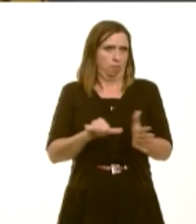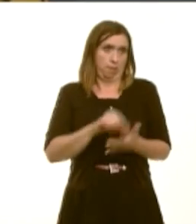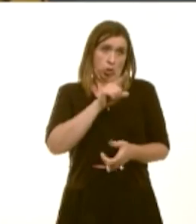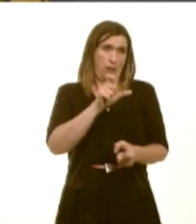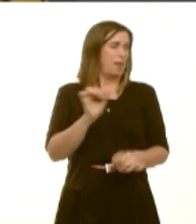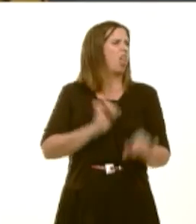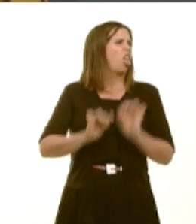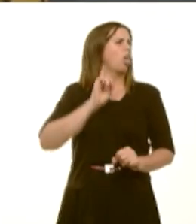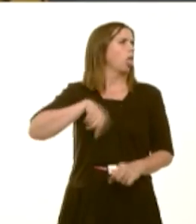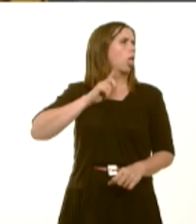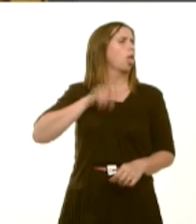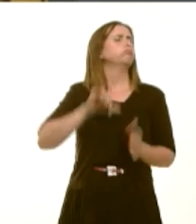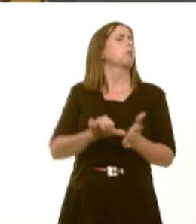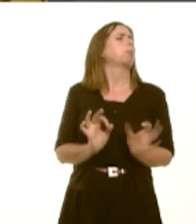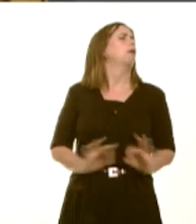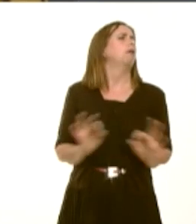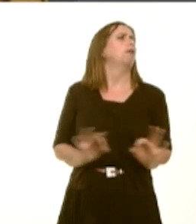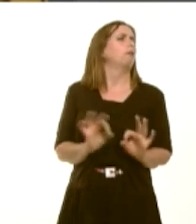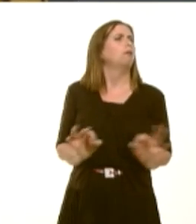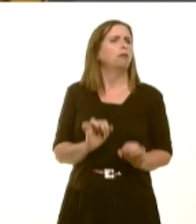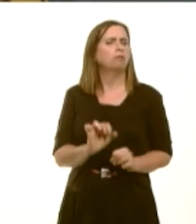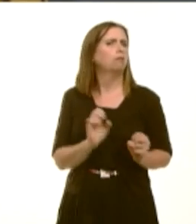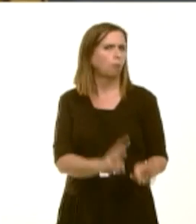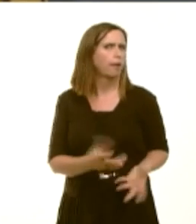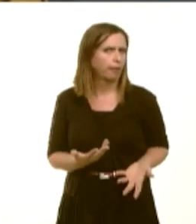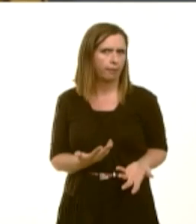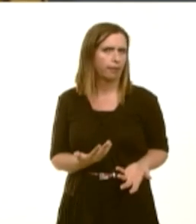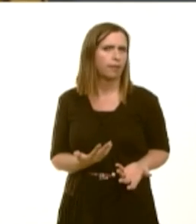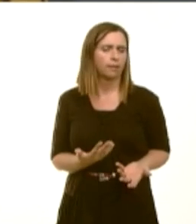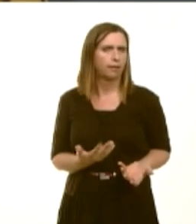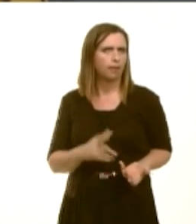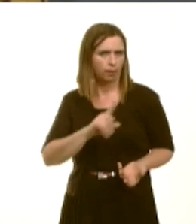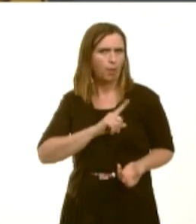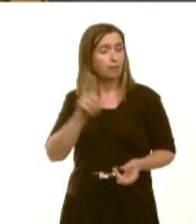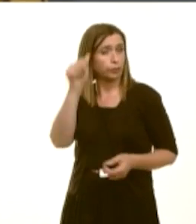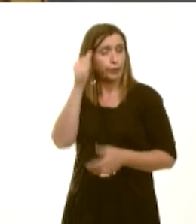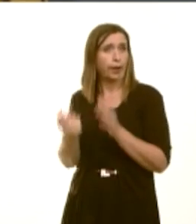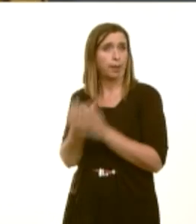be in denial about that problem. Now, I know that you were aware of the case of Irfon Williams,